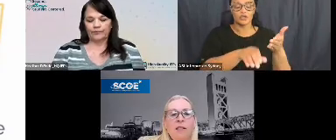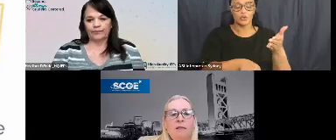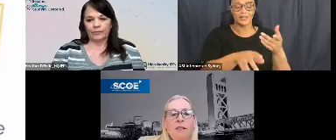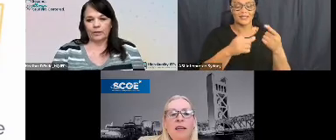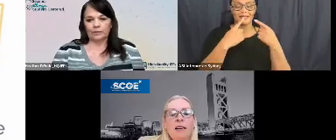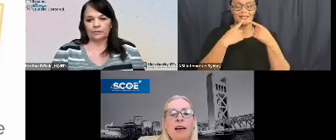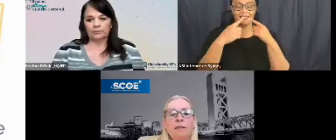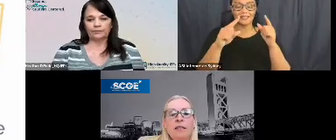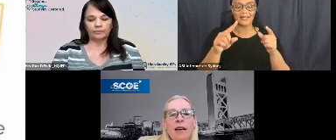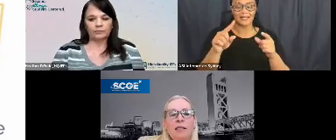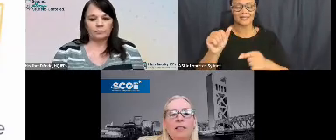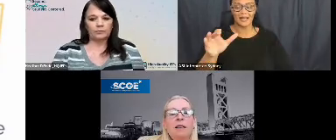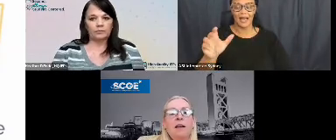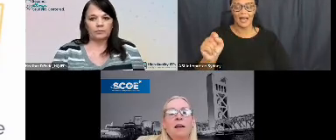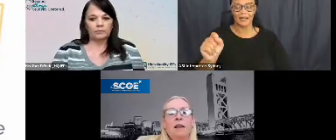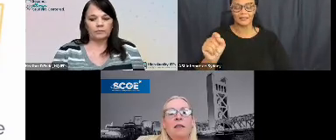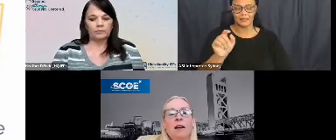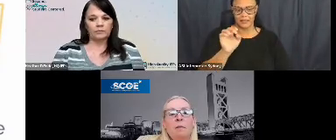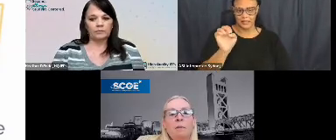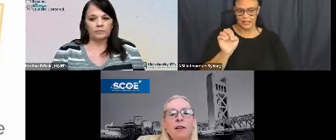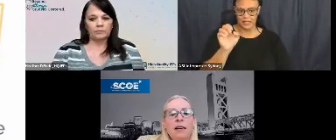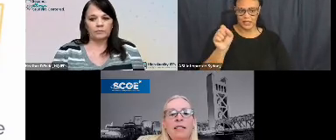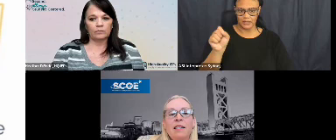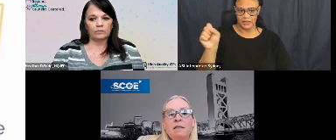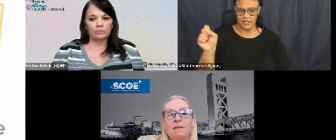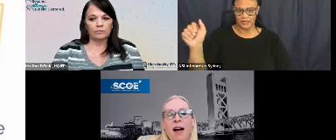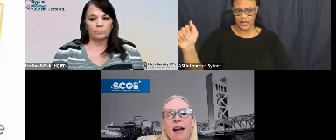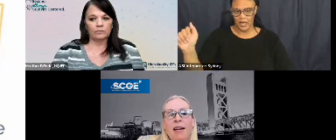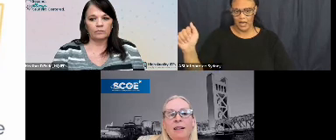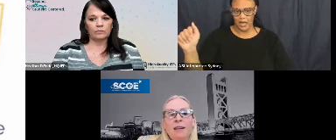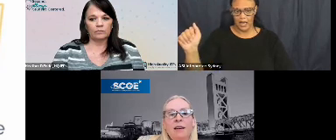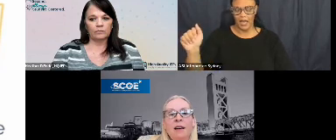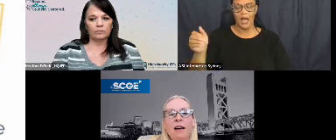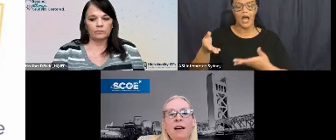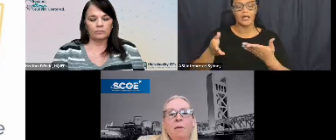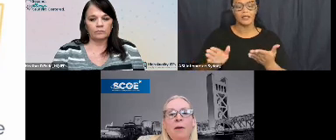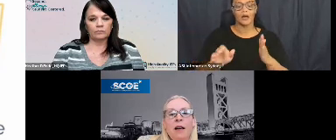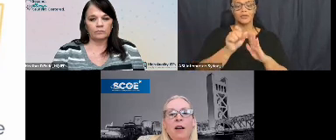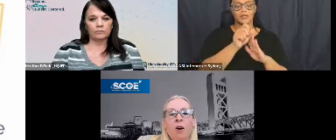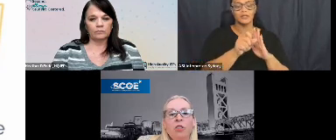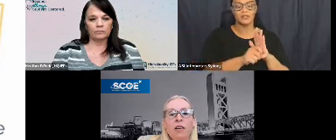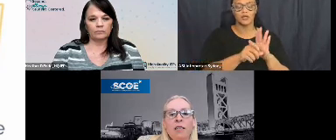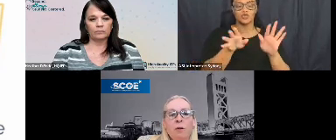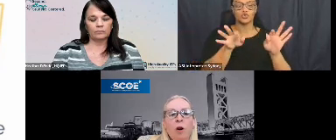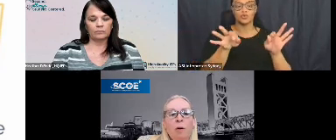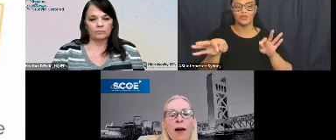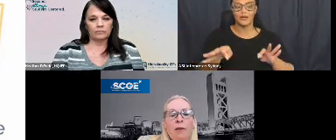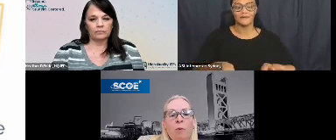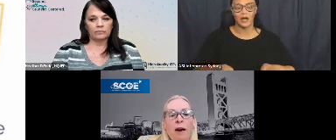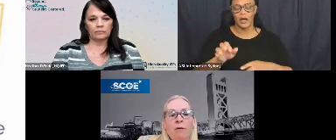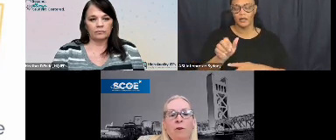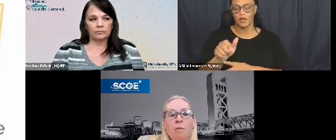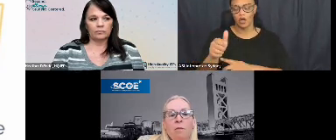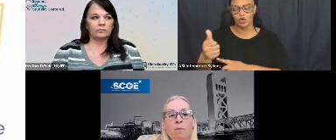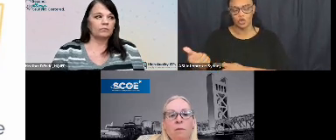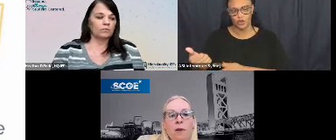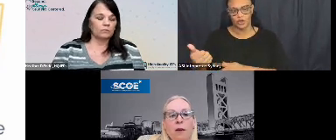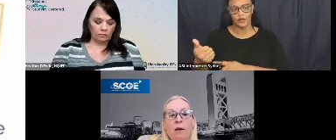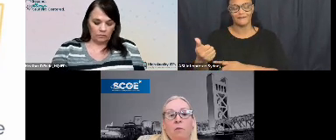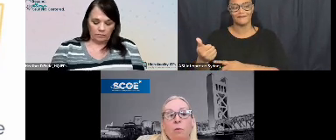that def that gave states the ability to define um an alternate diploma pathway for